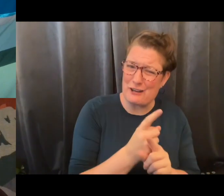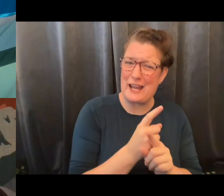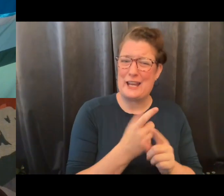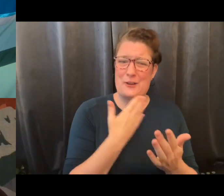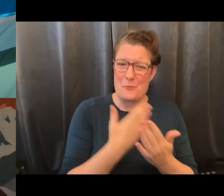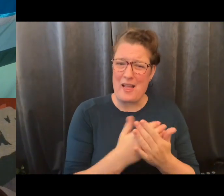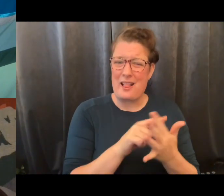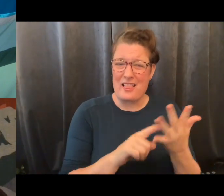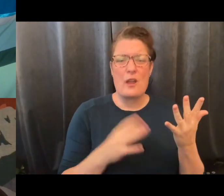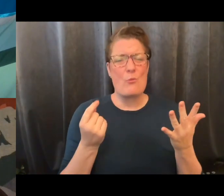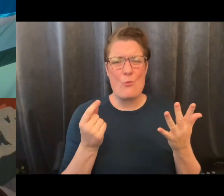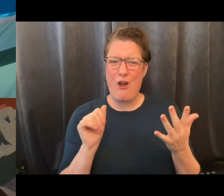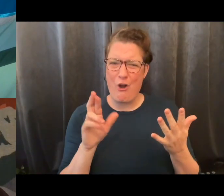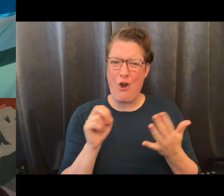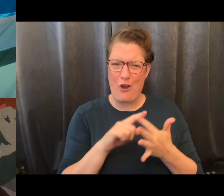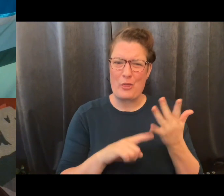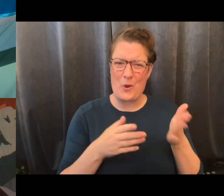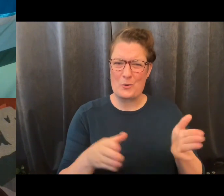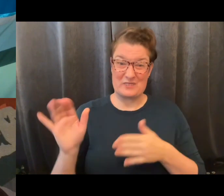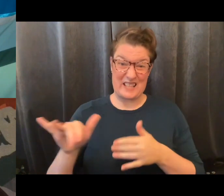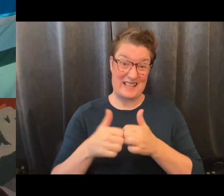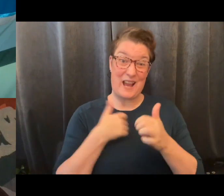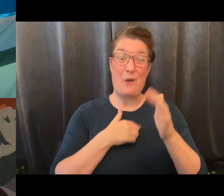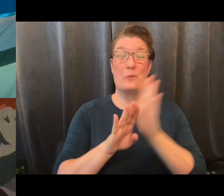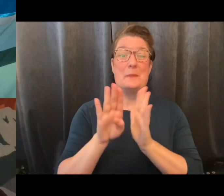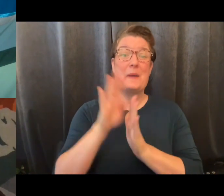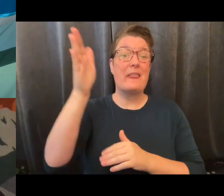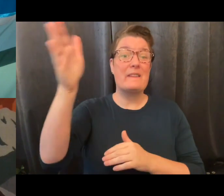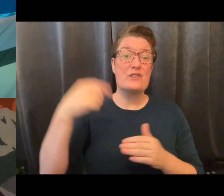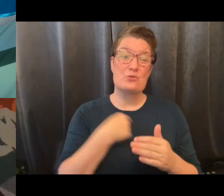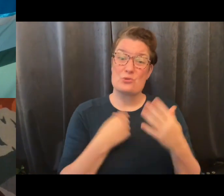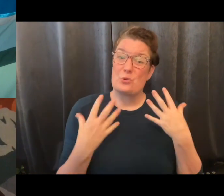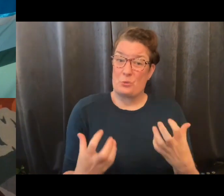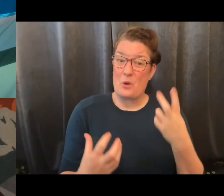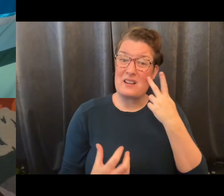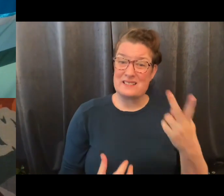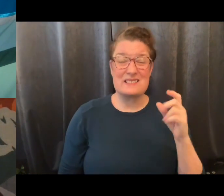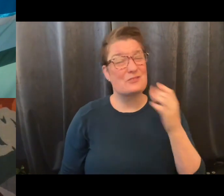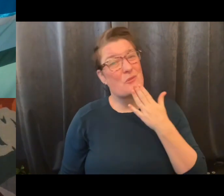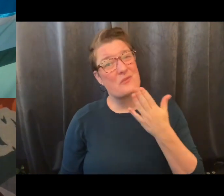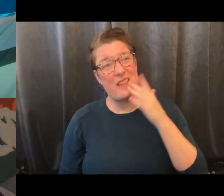Like, that's how we build the future that we wanna see. So thank you for that beautiful offering. Rebekah: Yeah.